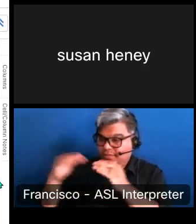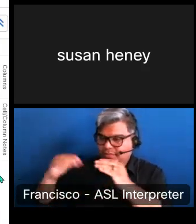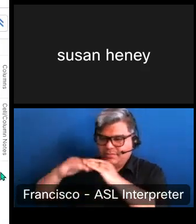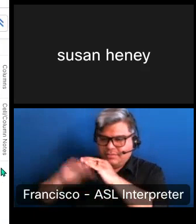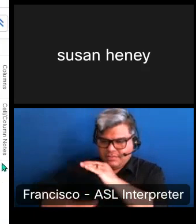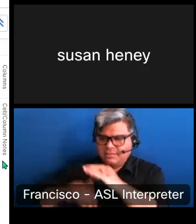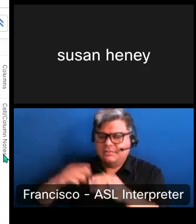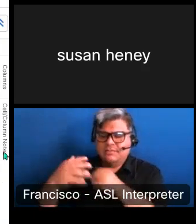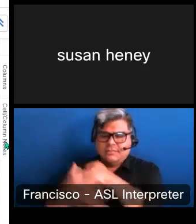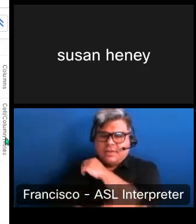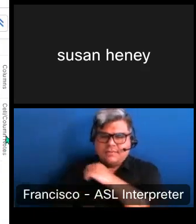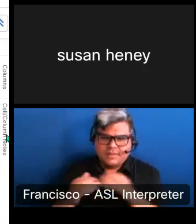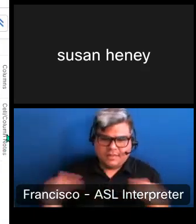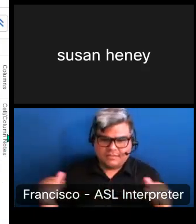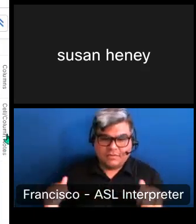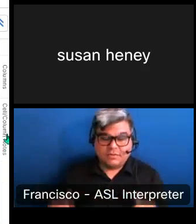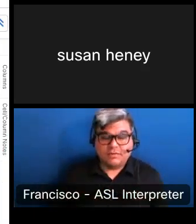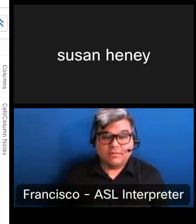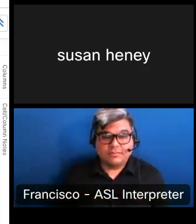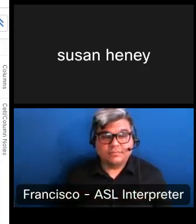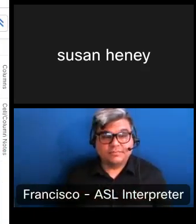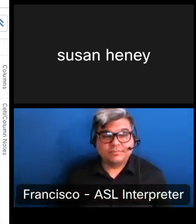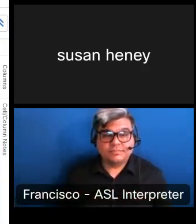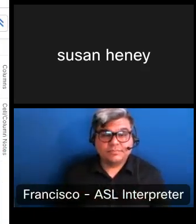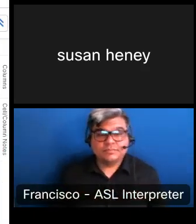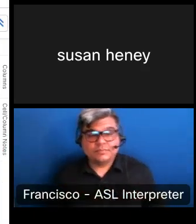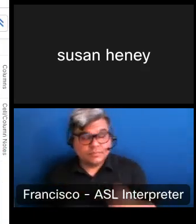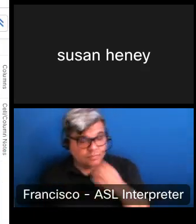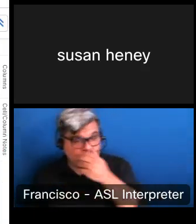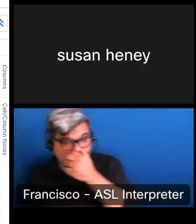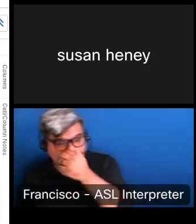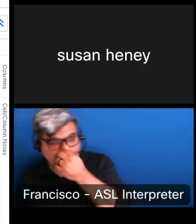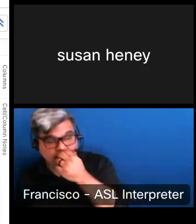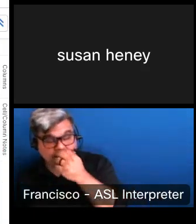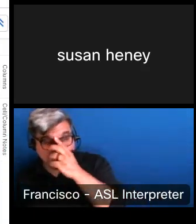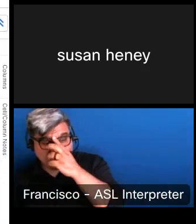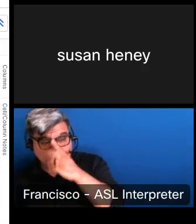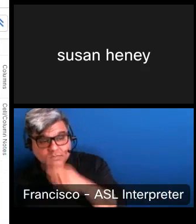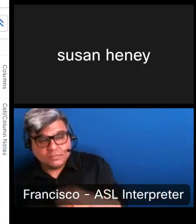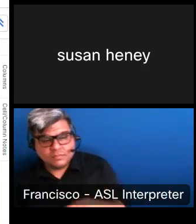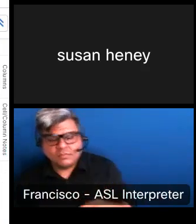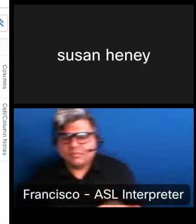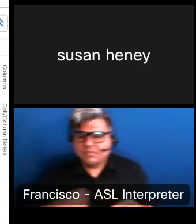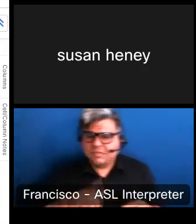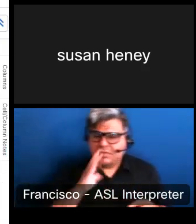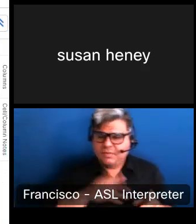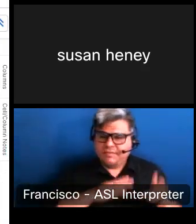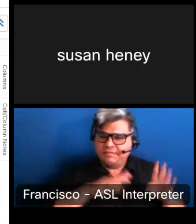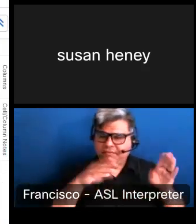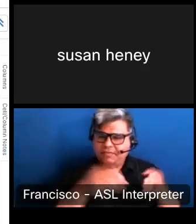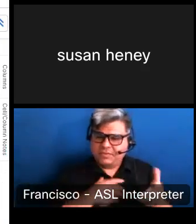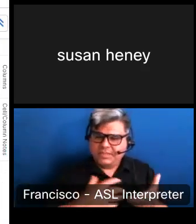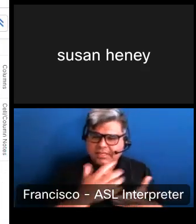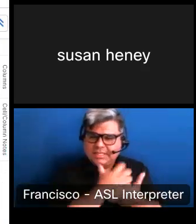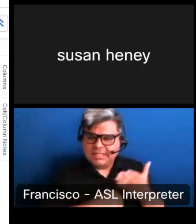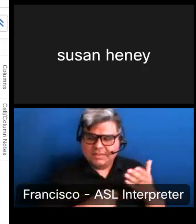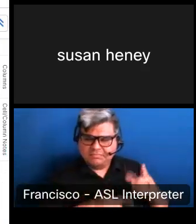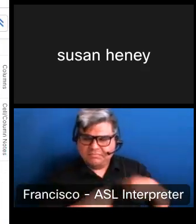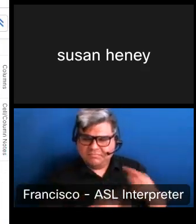Now, I am going to focus on income in the past 12 months below poverty level. Now, also, I wanted